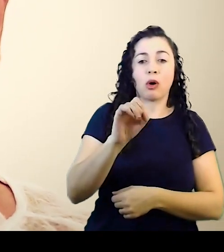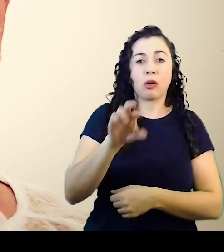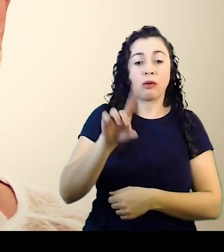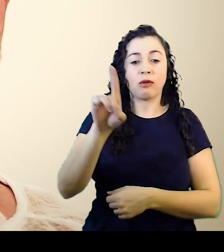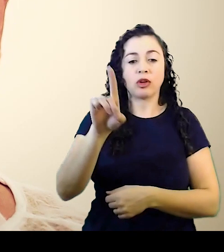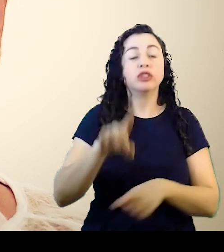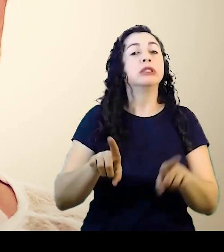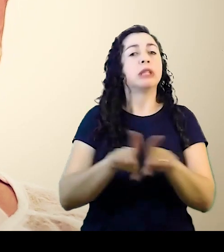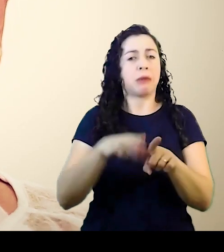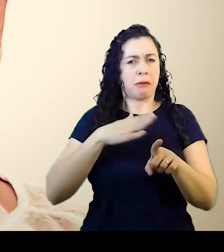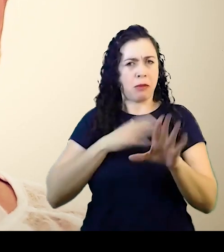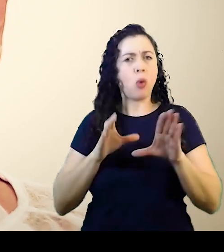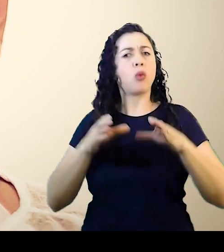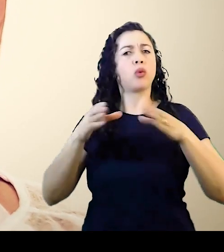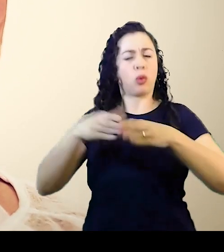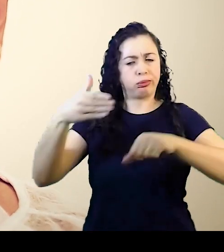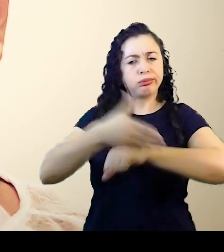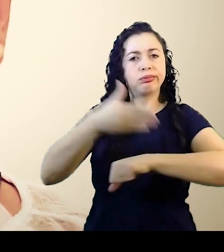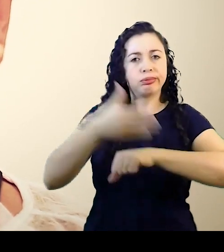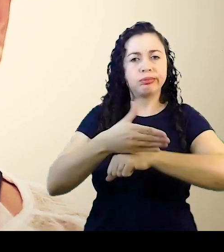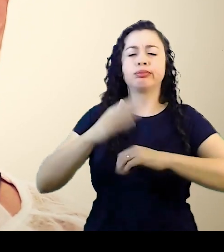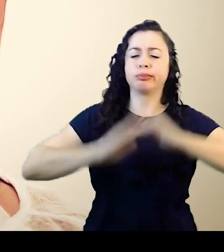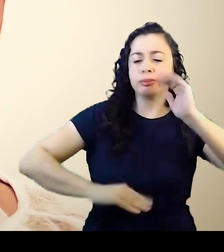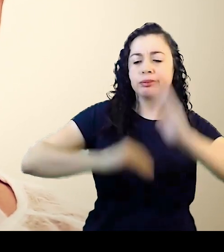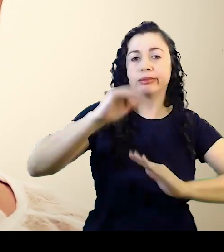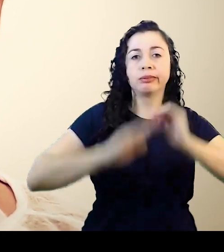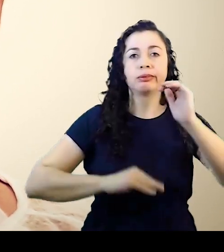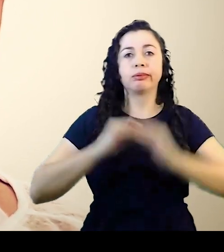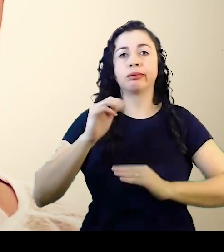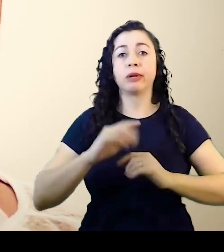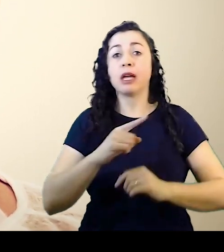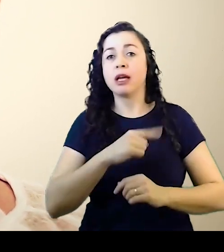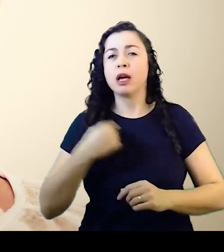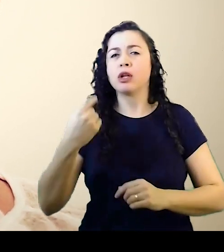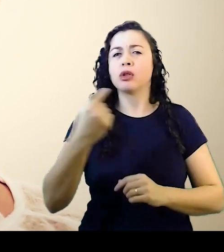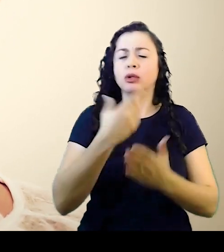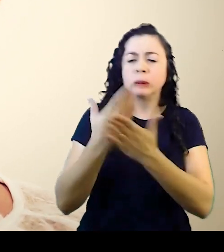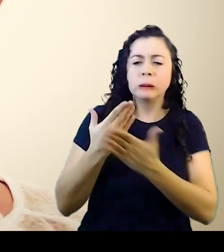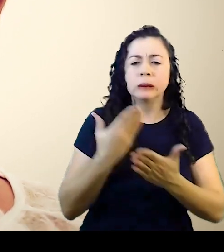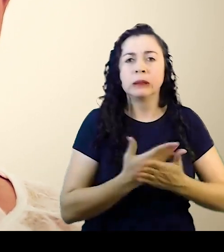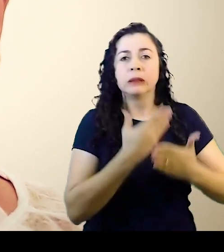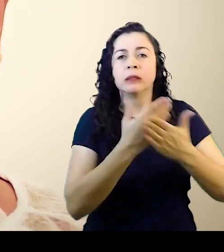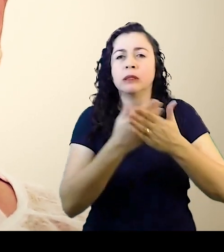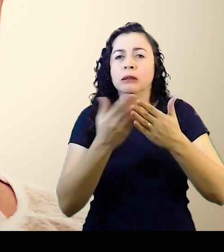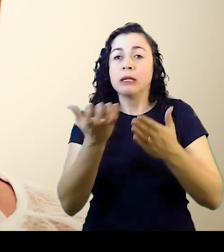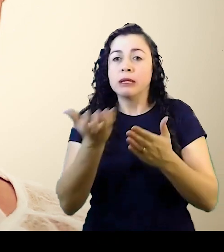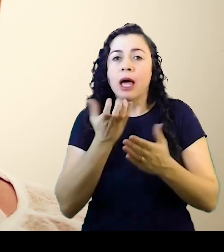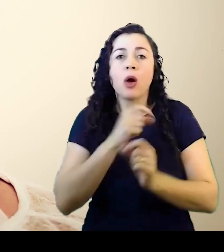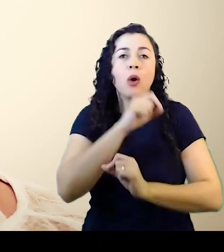and our perspective is that we can trace how this virus is spreading